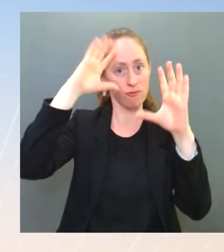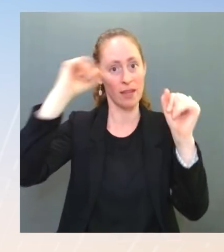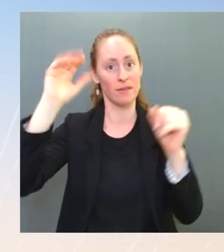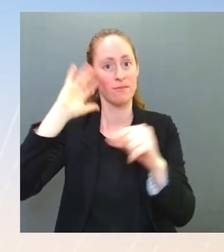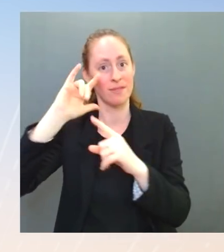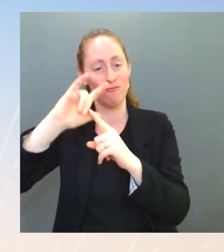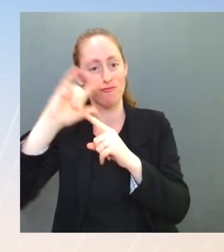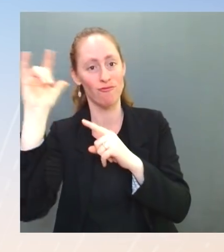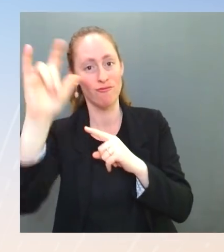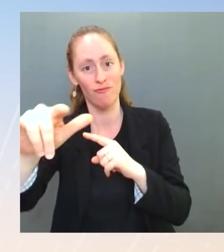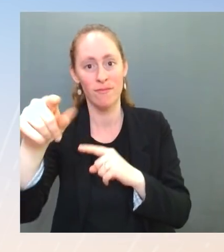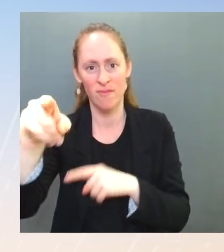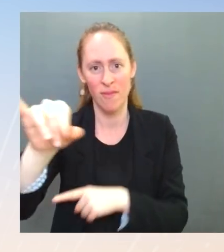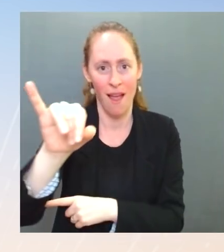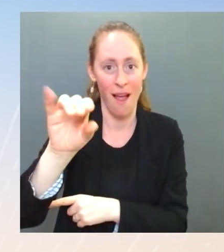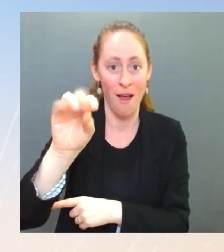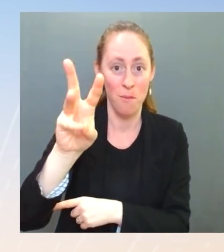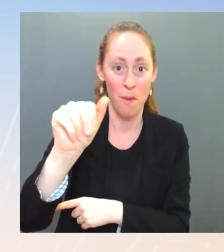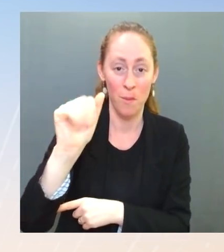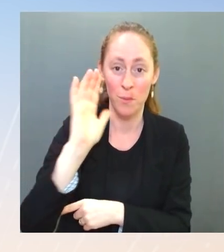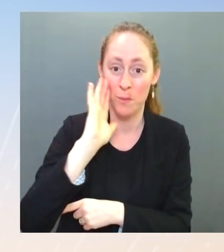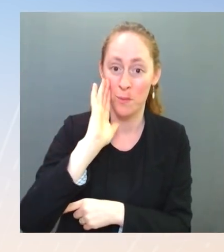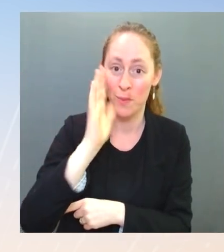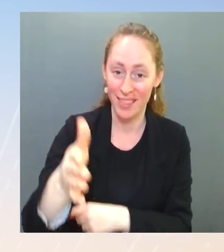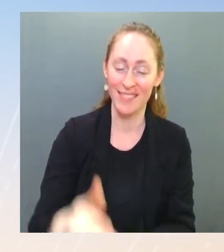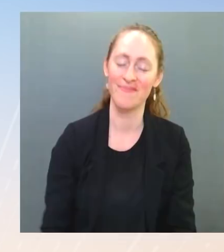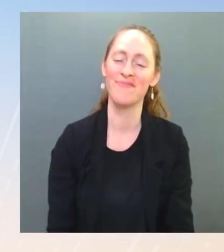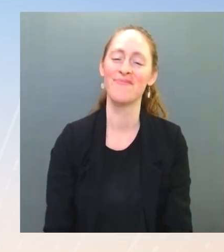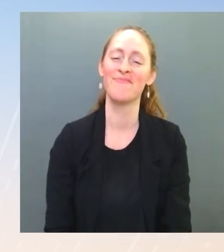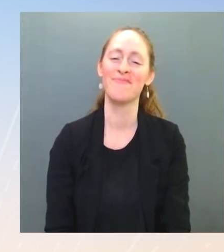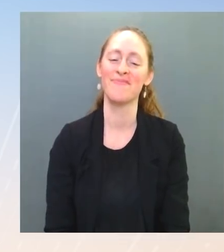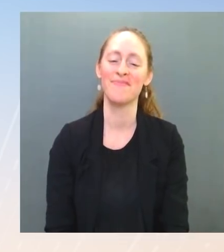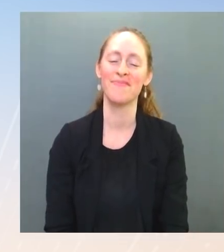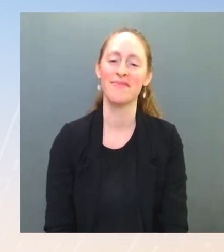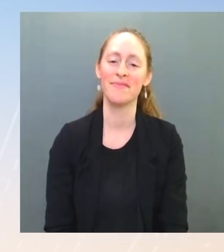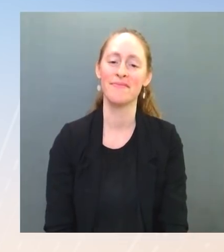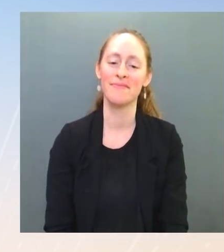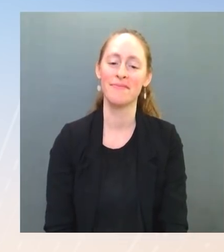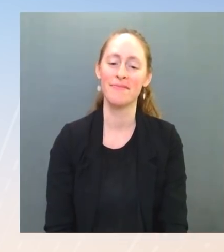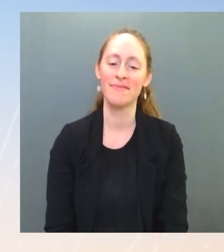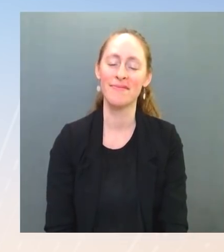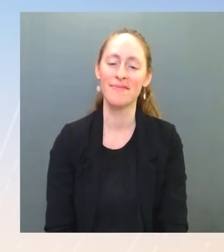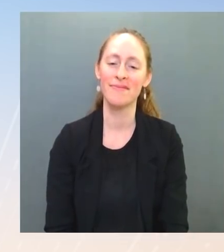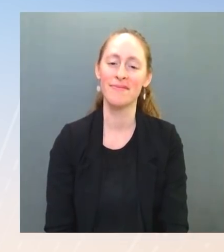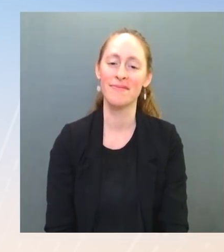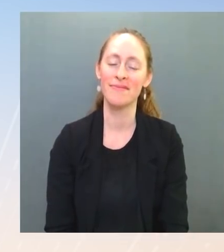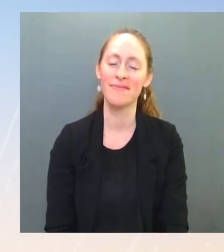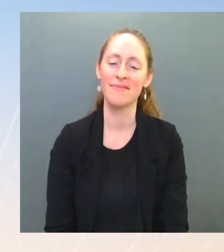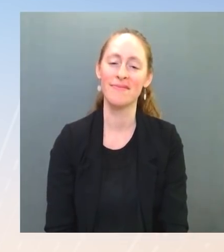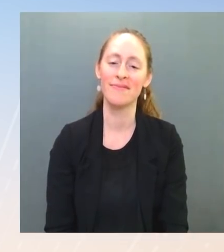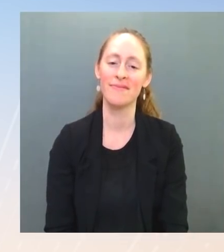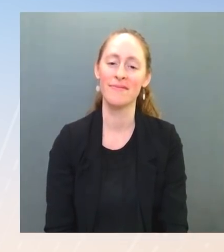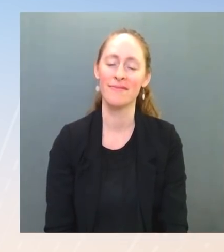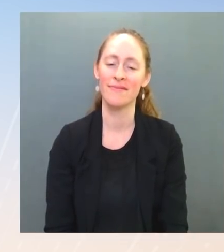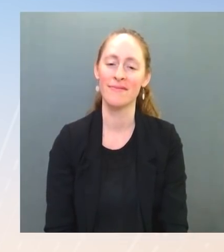that was even more voting Republican last time. I'm wondering if that will make it harder for that area